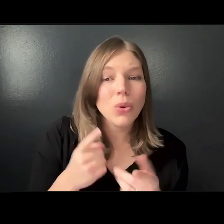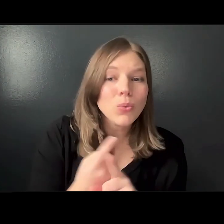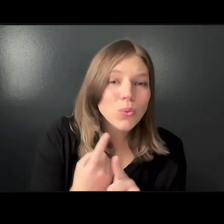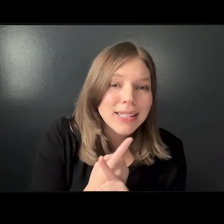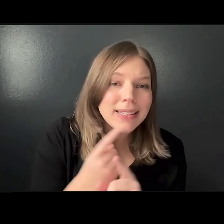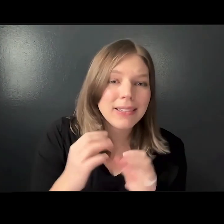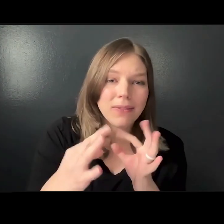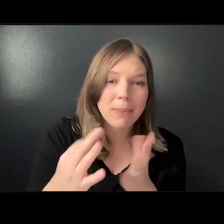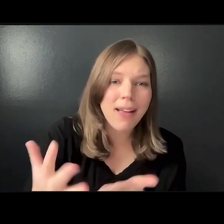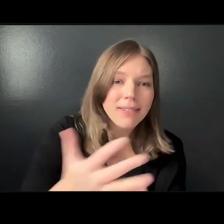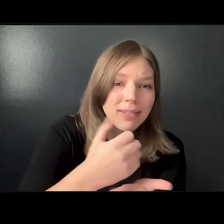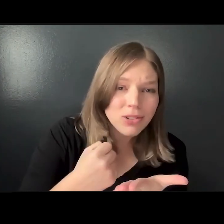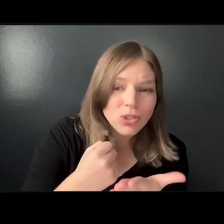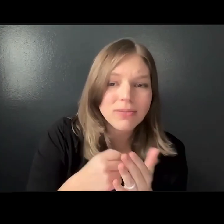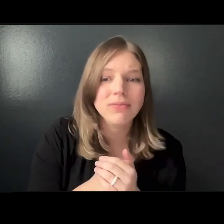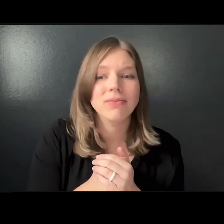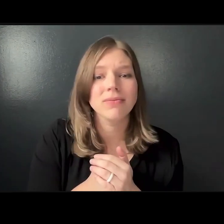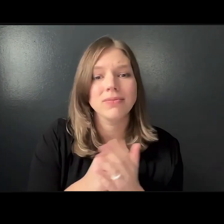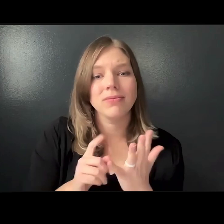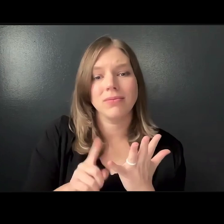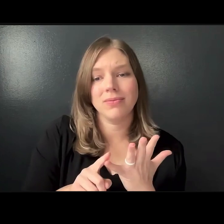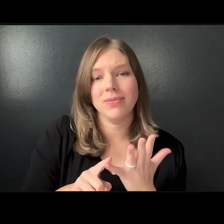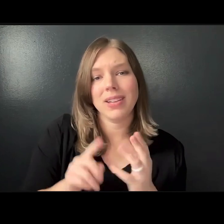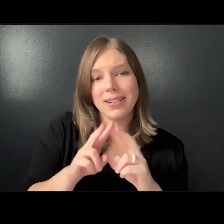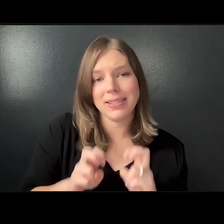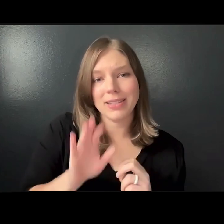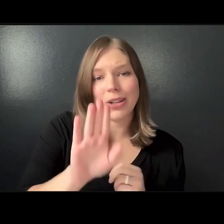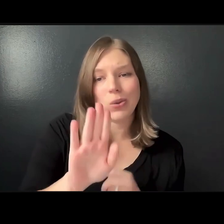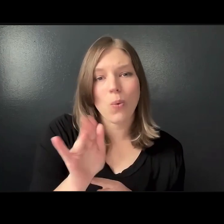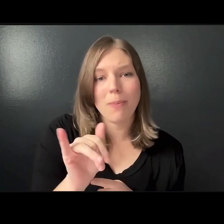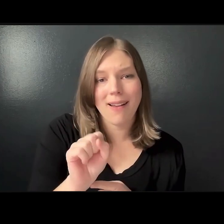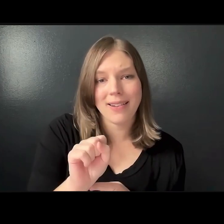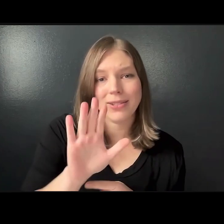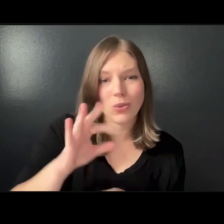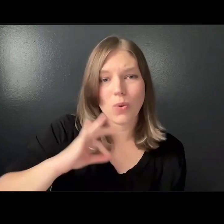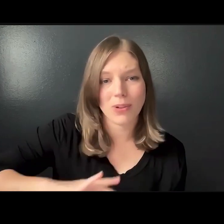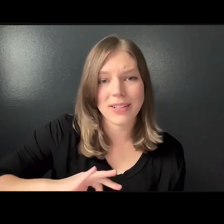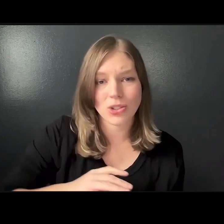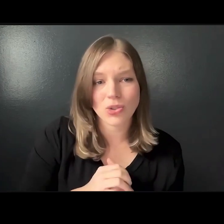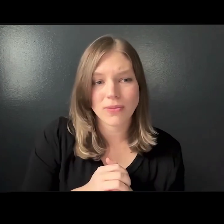doing routine feedback collection, and assessing your own biases and privilege.